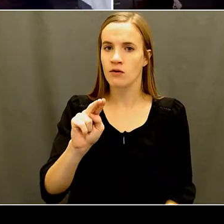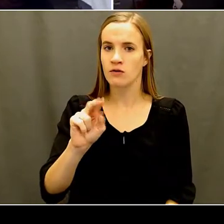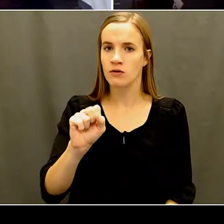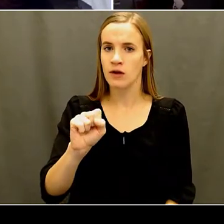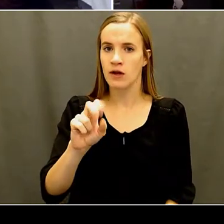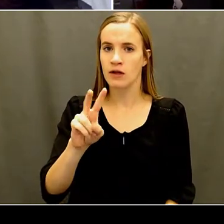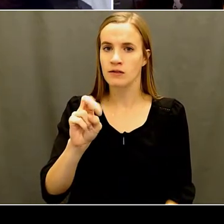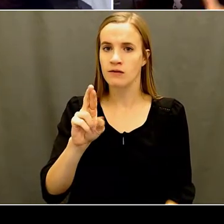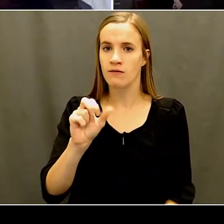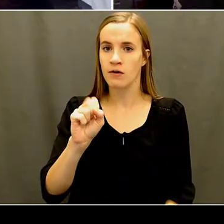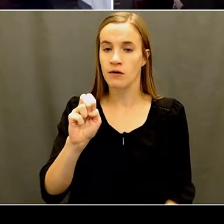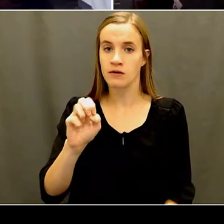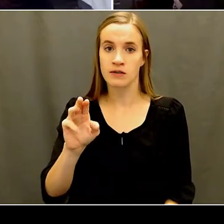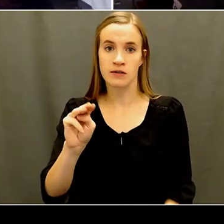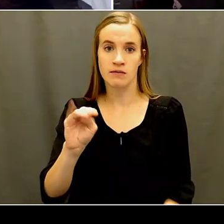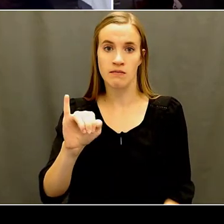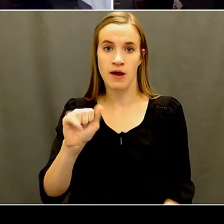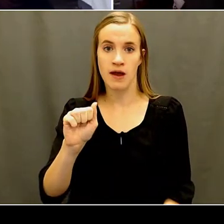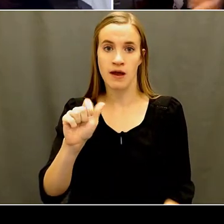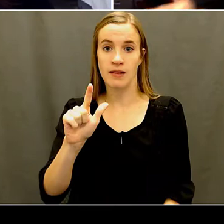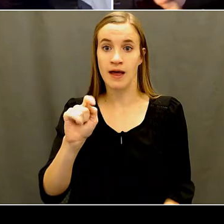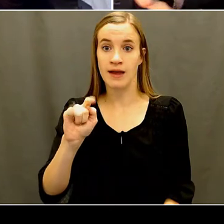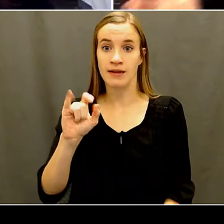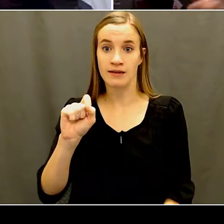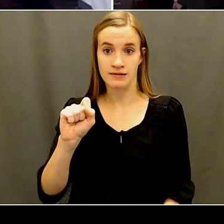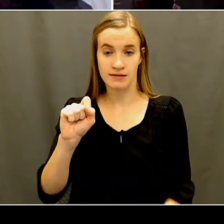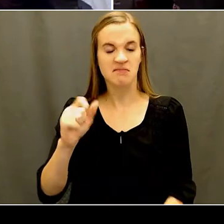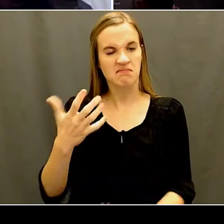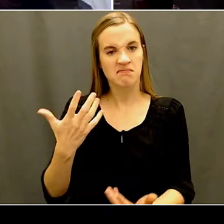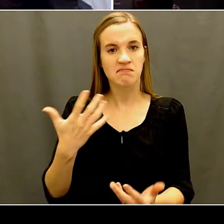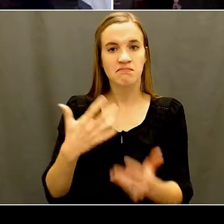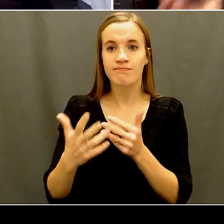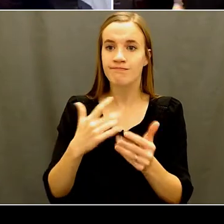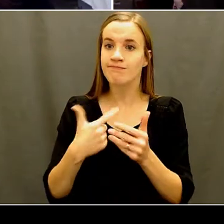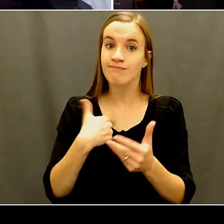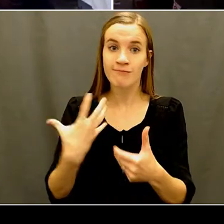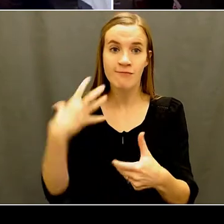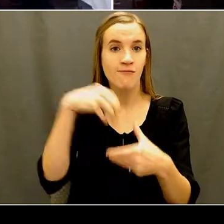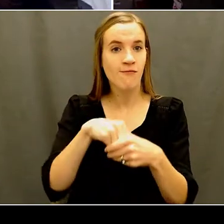Disability Justice Movement. I'm from Idaho, I grew up there love my hometown.